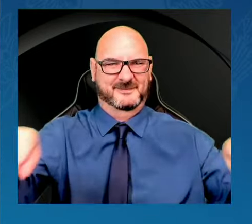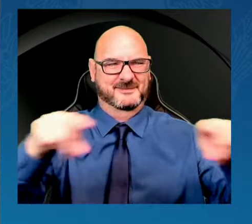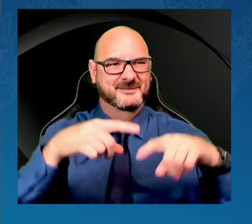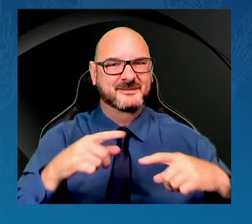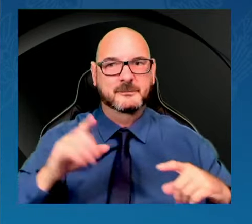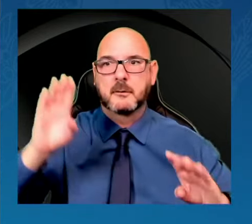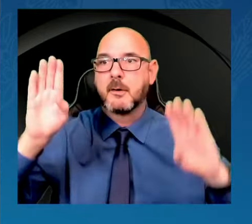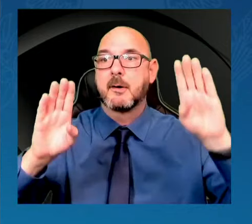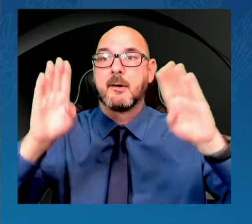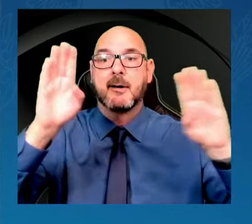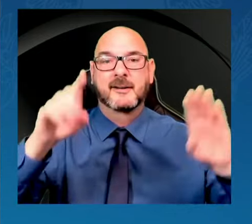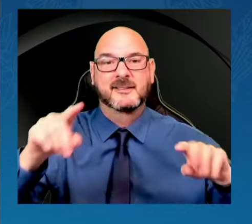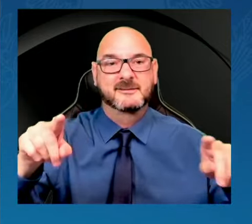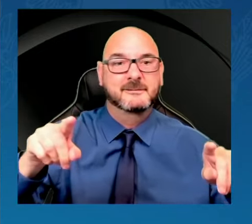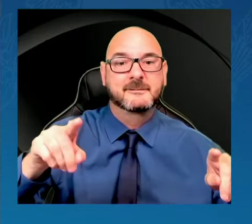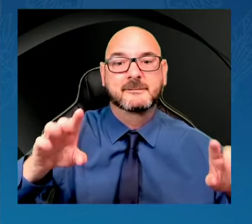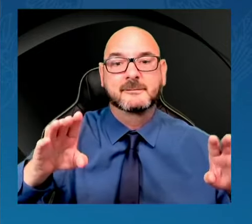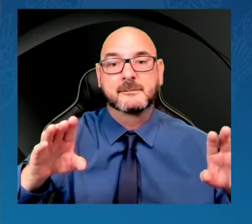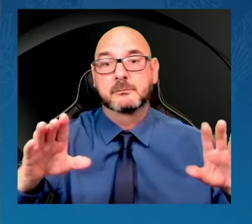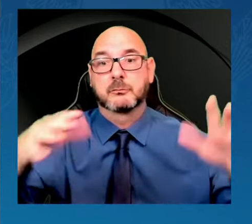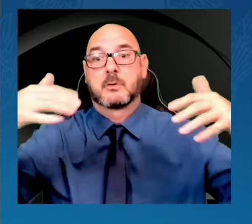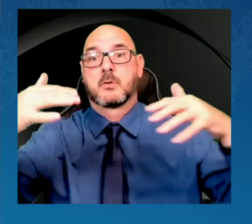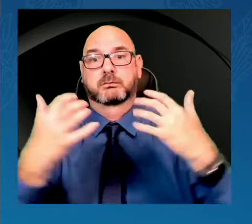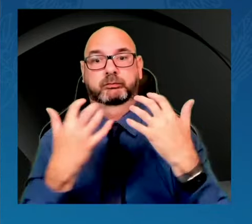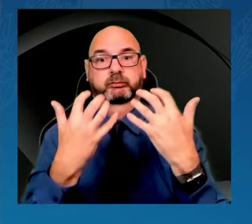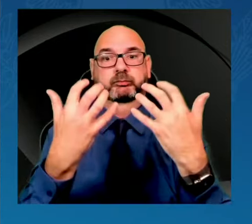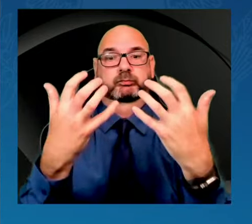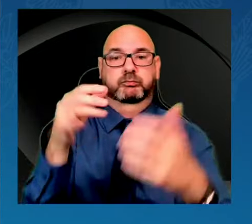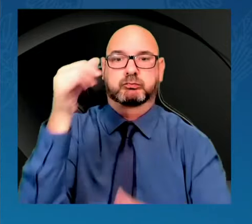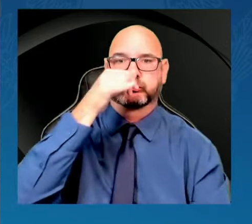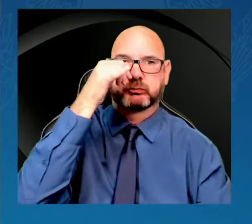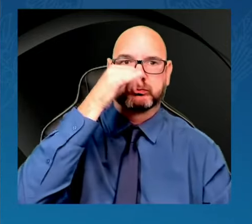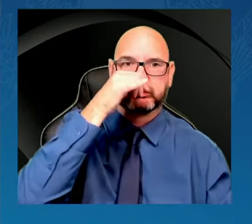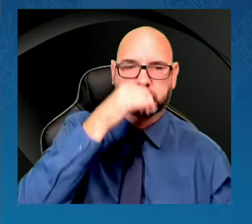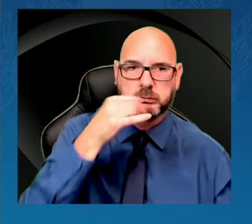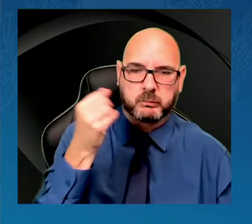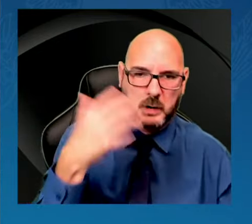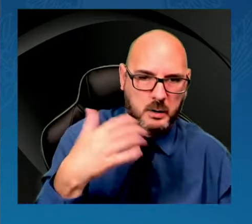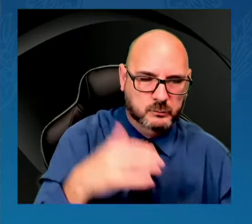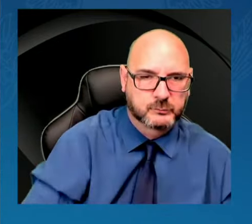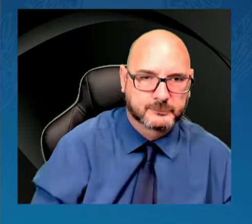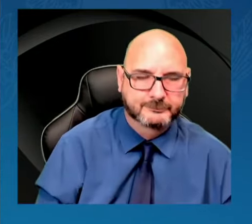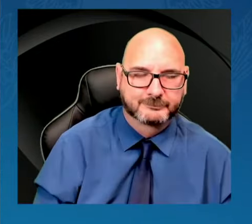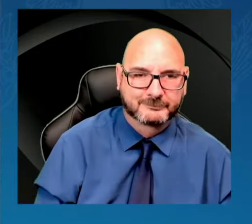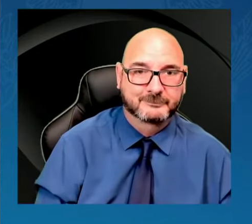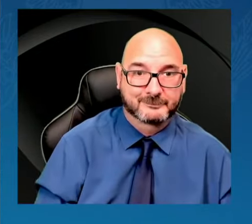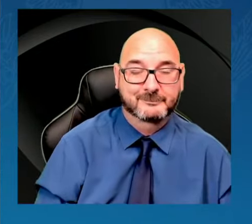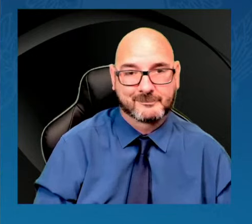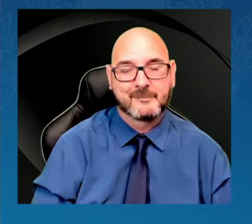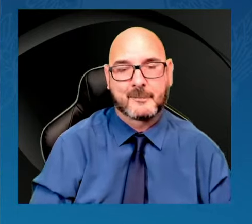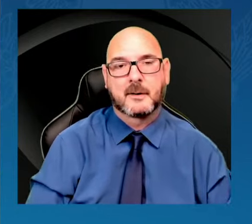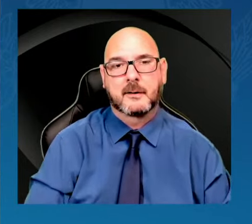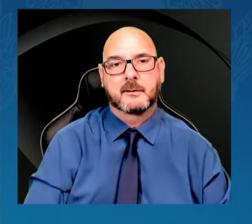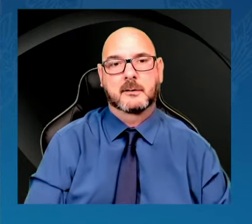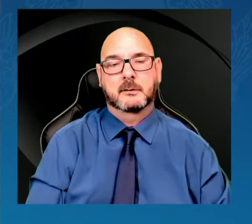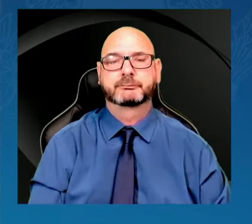Look at that! All right. Well, thank you all for taking time out of your day,